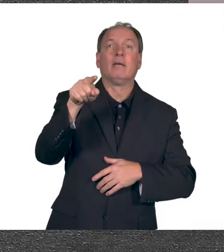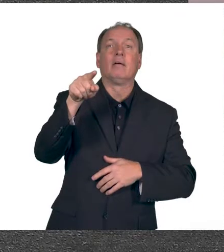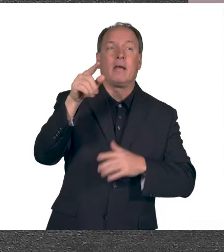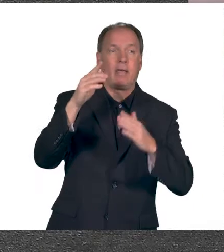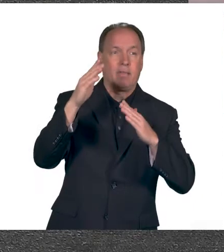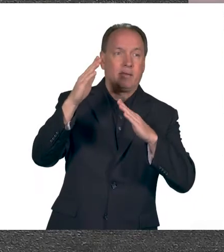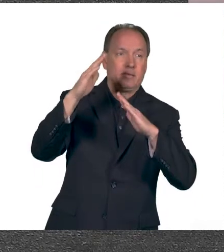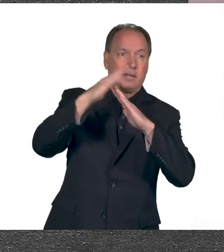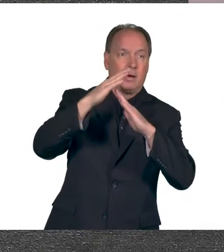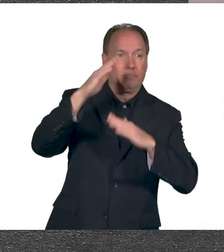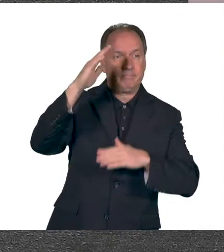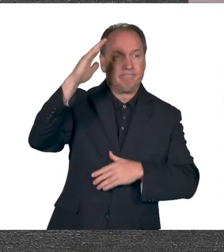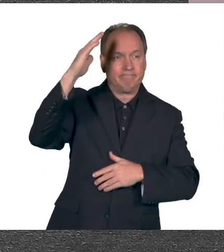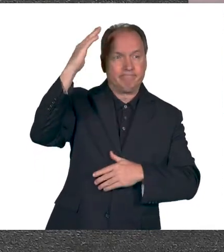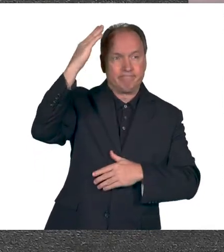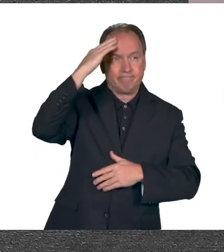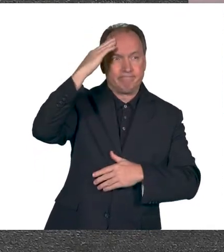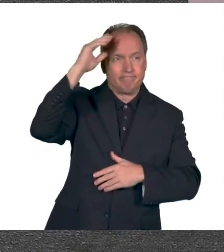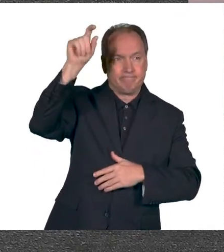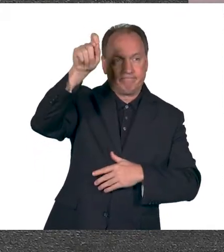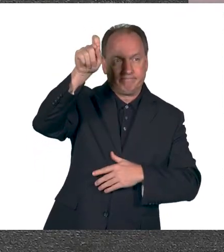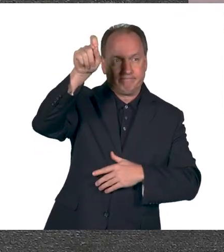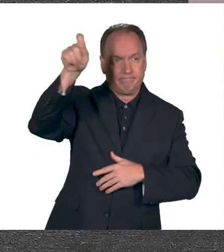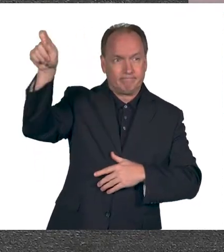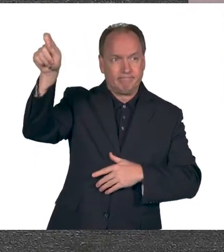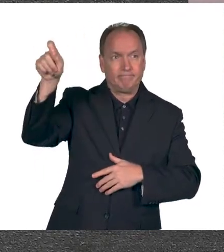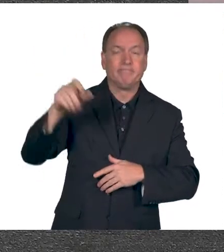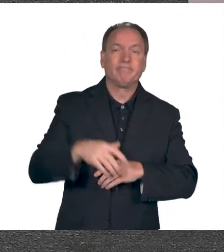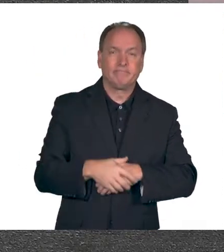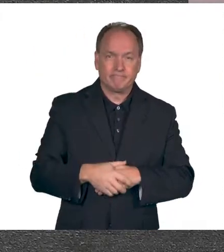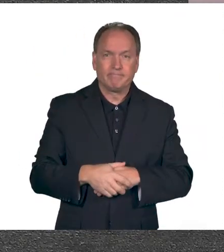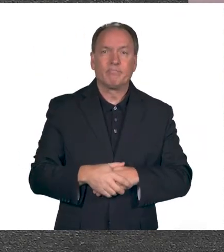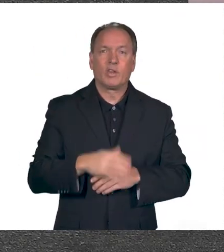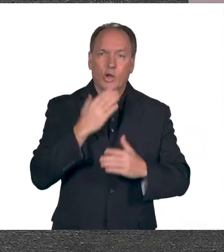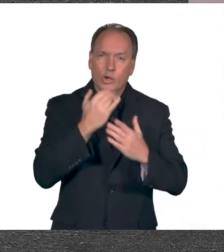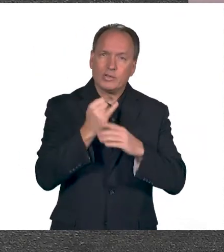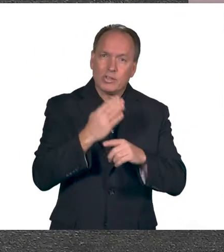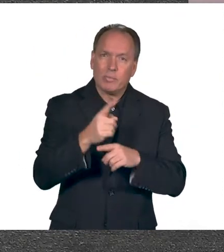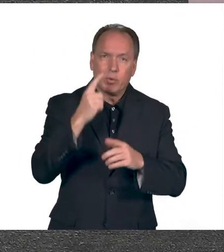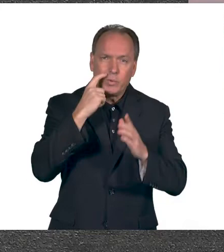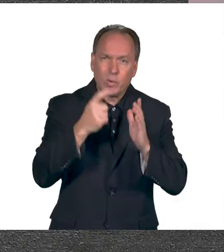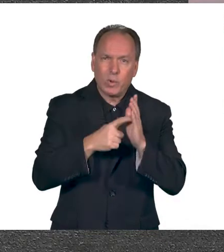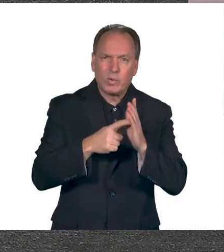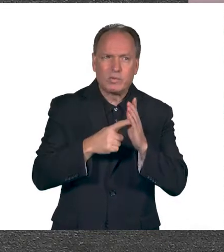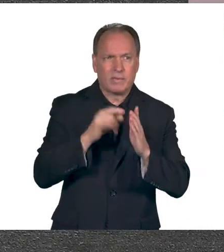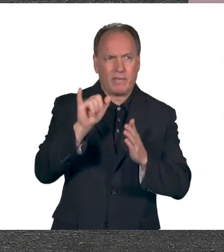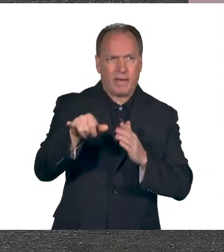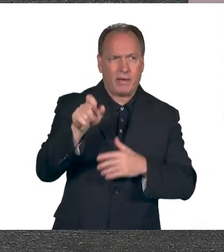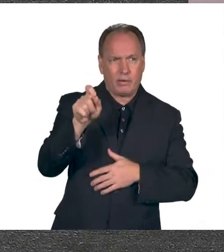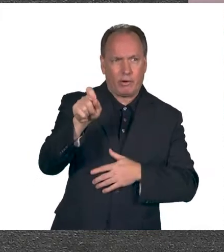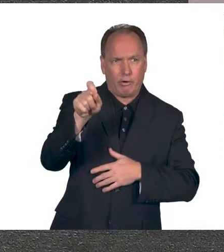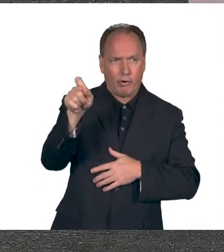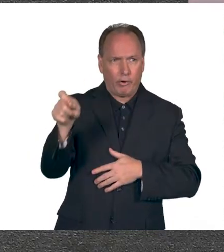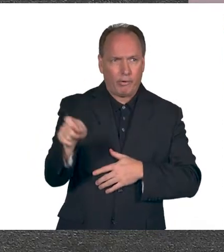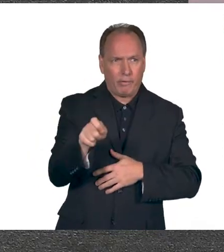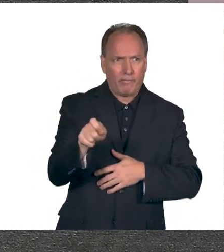and then you can put your hat right on top. Yeah good job. Do you notice the curve in number five,